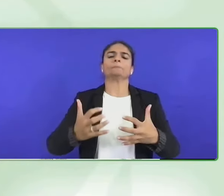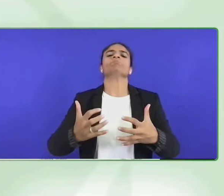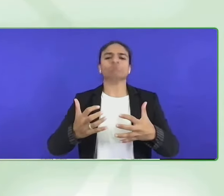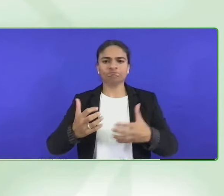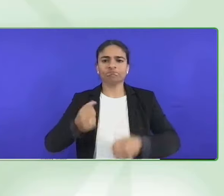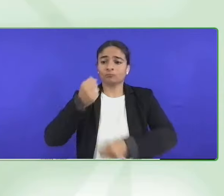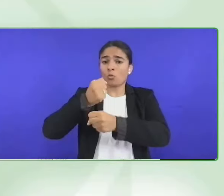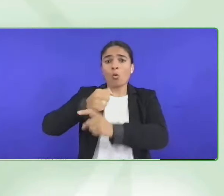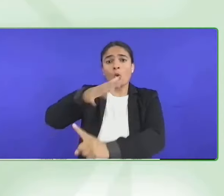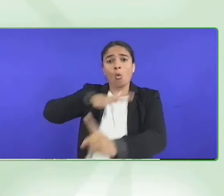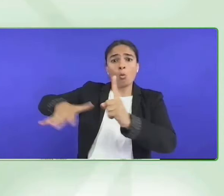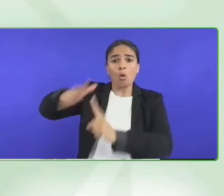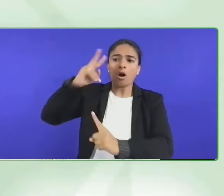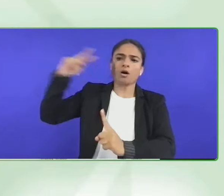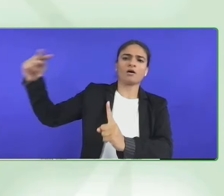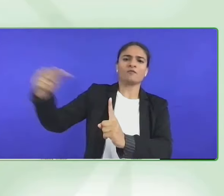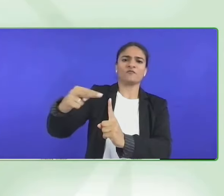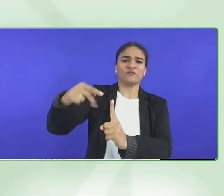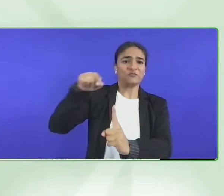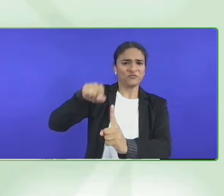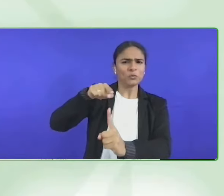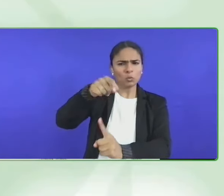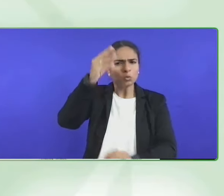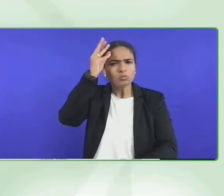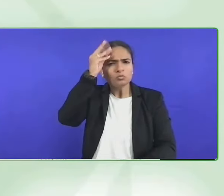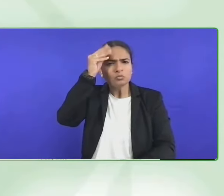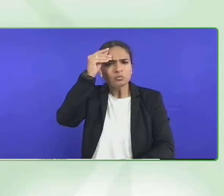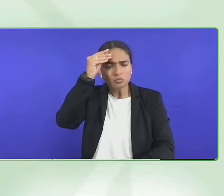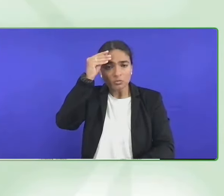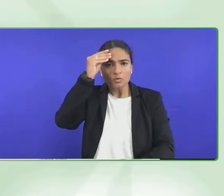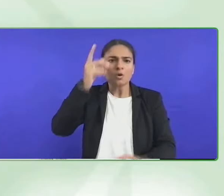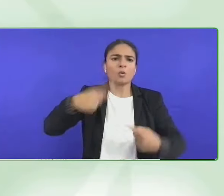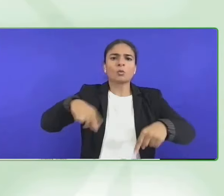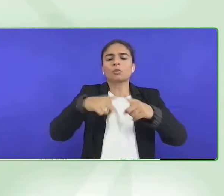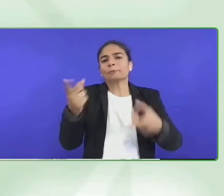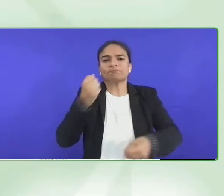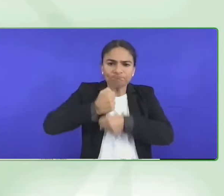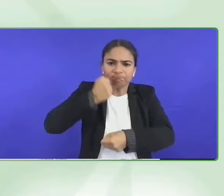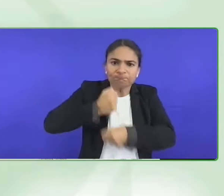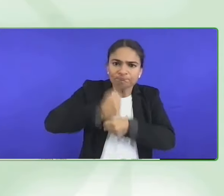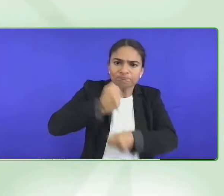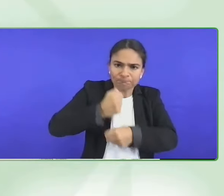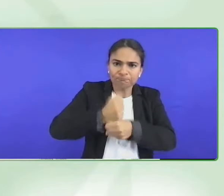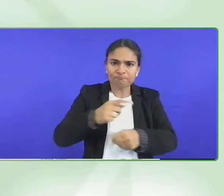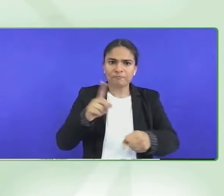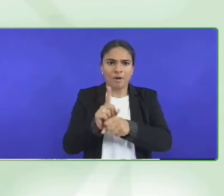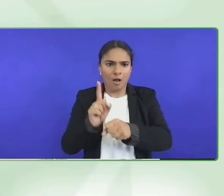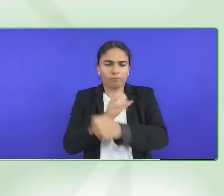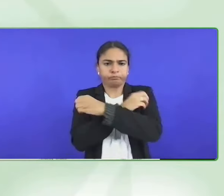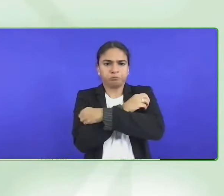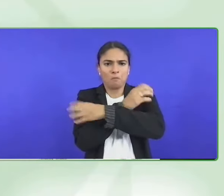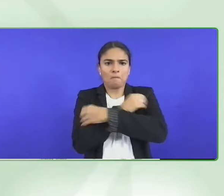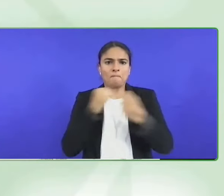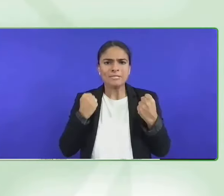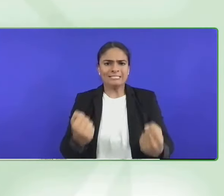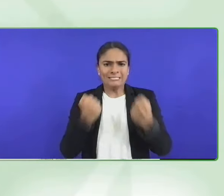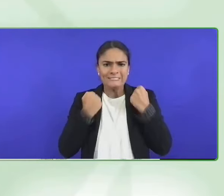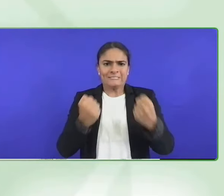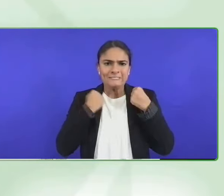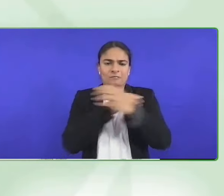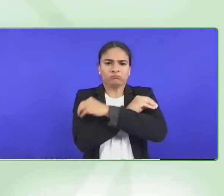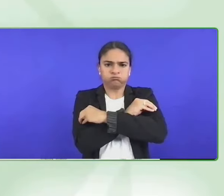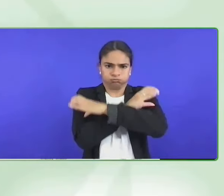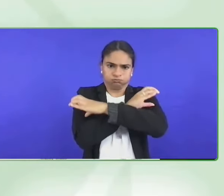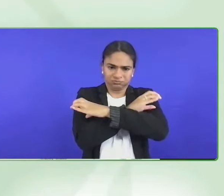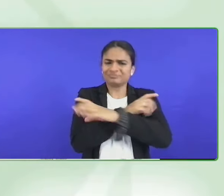You make yourself uncomfortable by learning, by listening to others